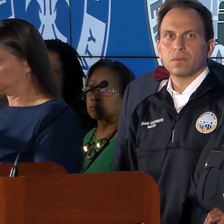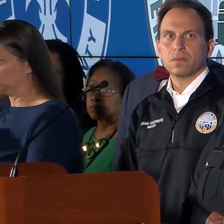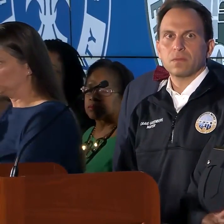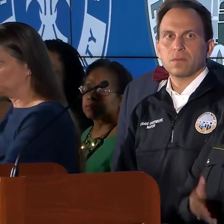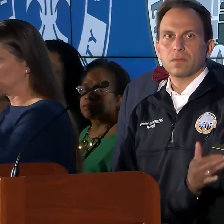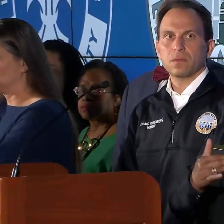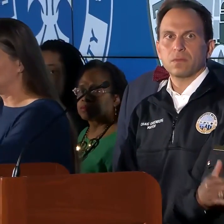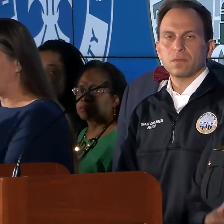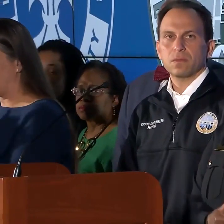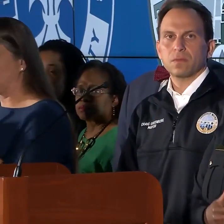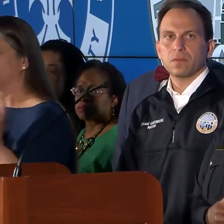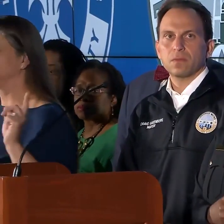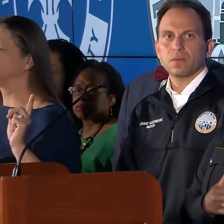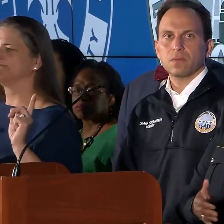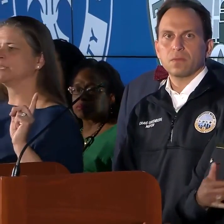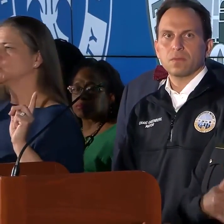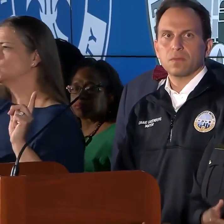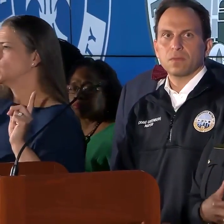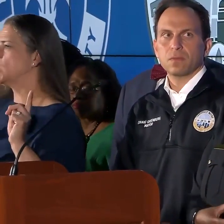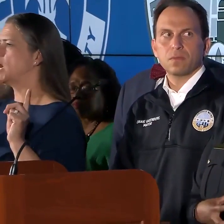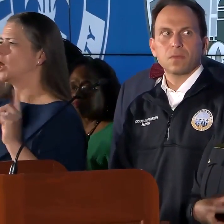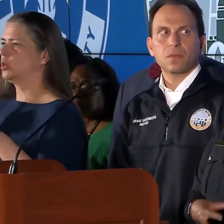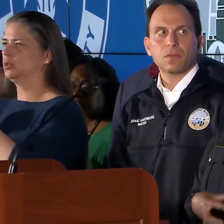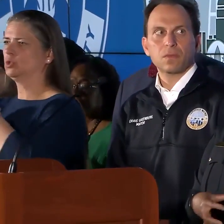I'm not familiar with any other additional security with that inside